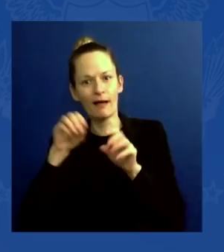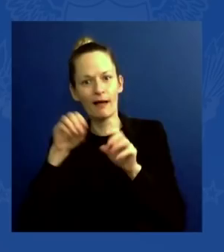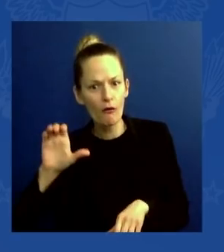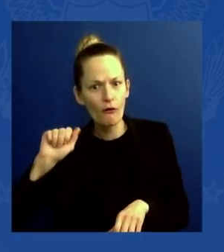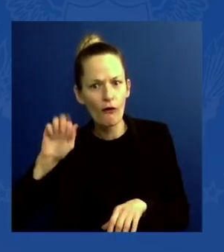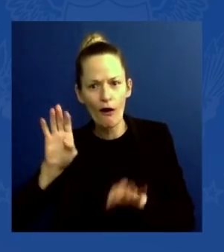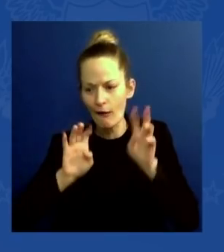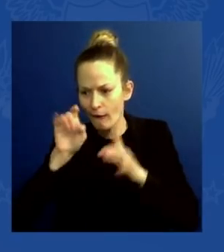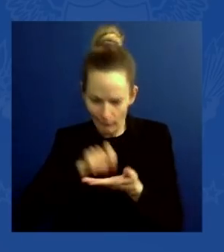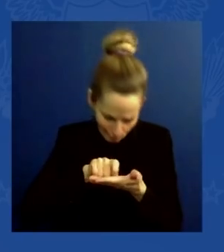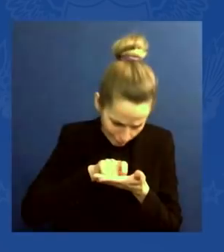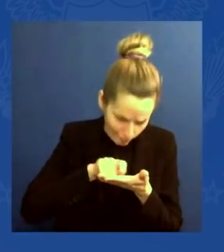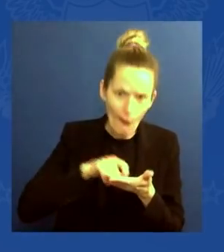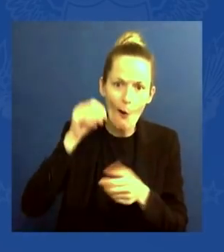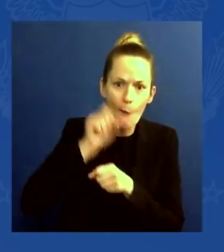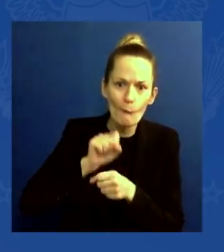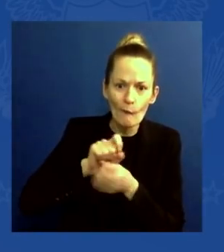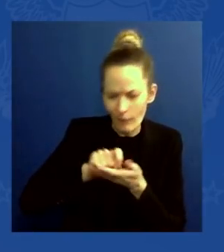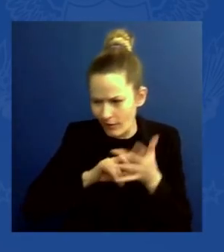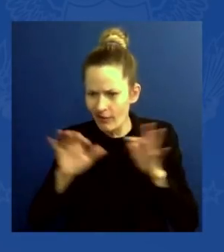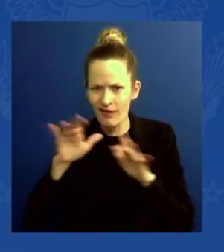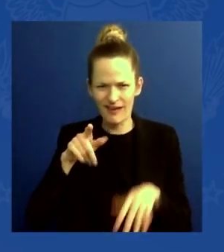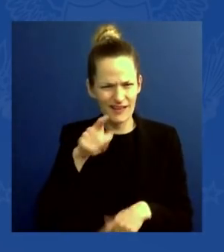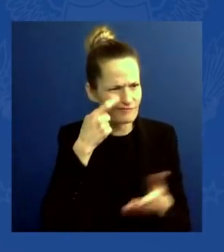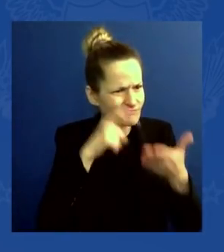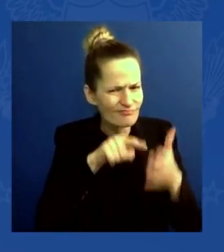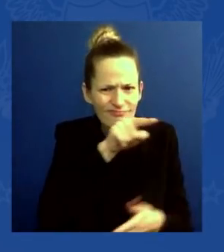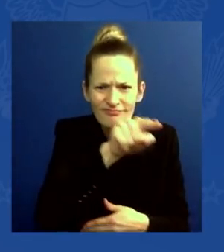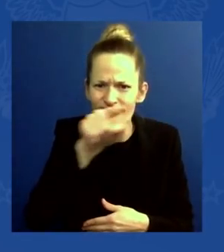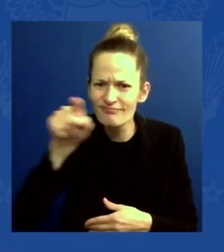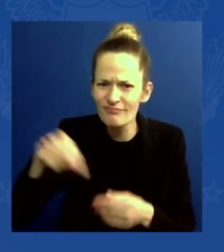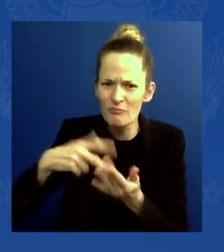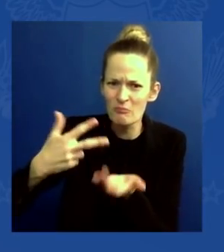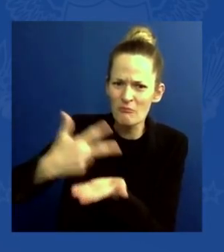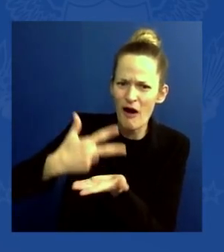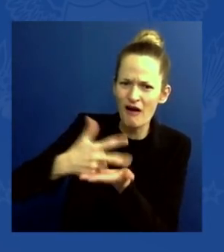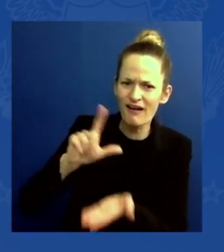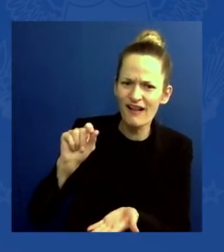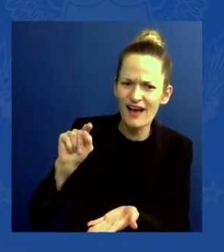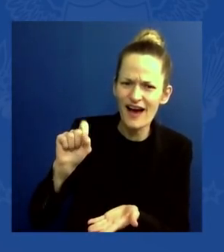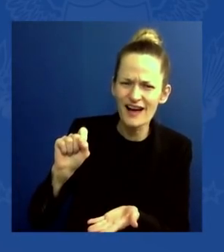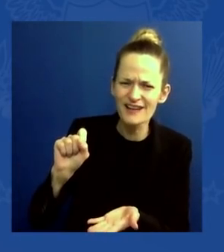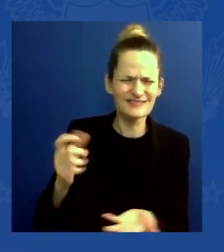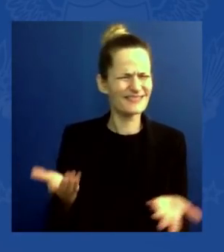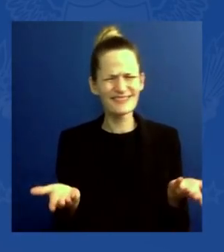Some of you were with me when I was recently in Scotland at the COP26. What did people keep asking me?